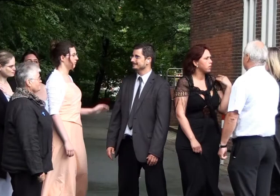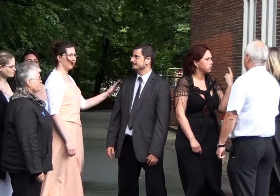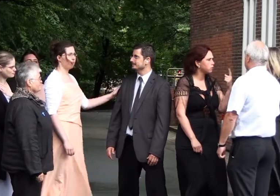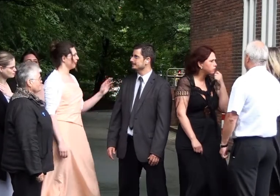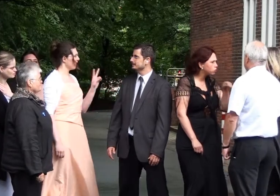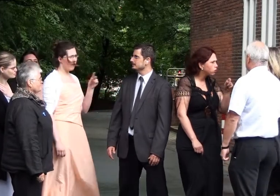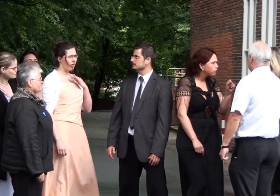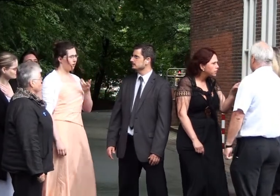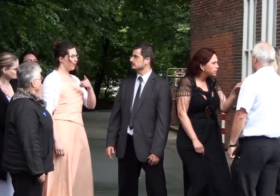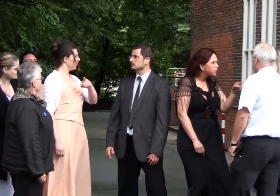Who is this women?